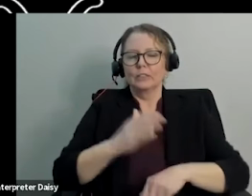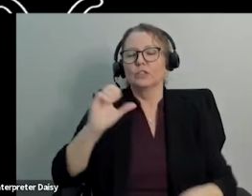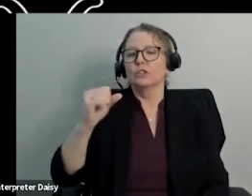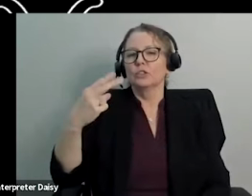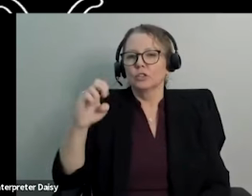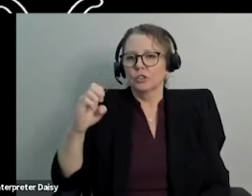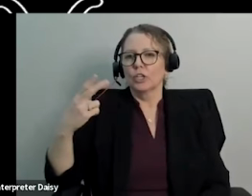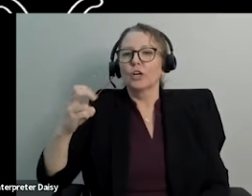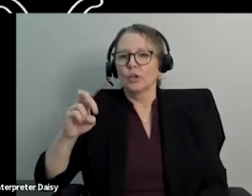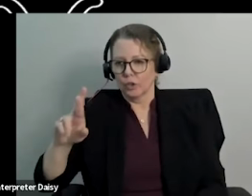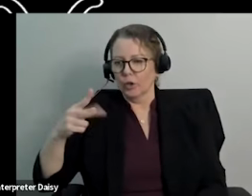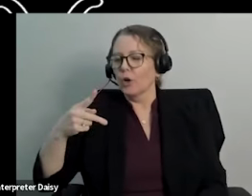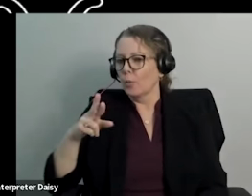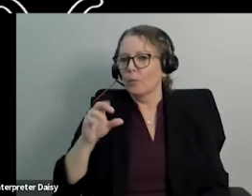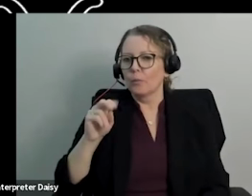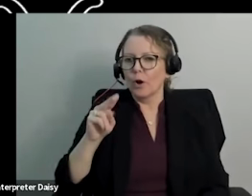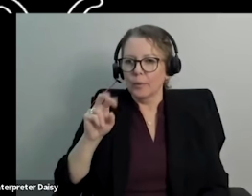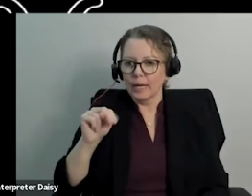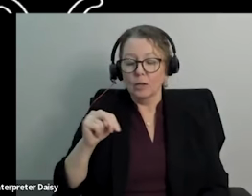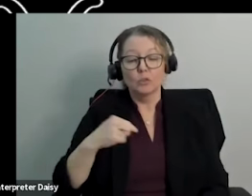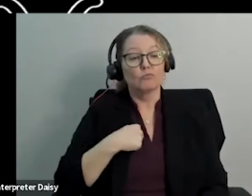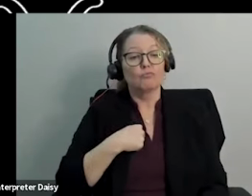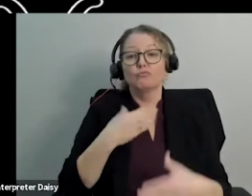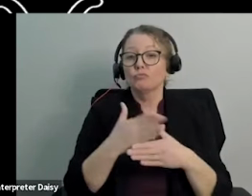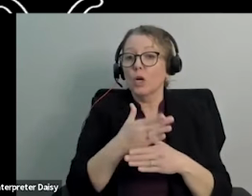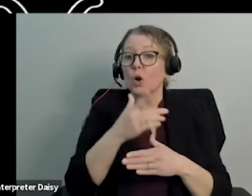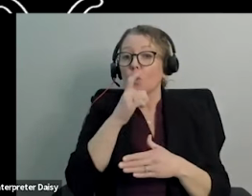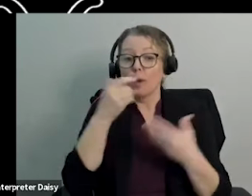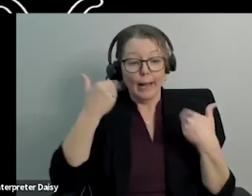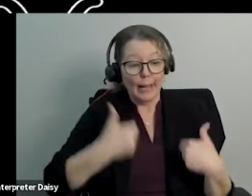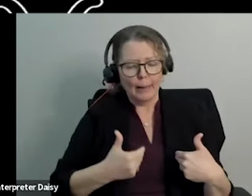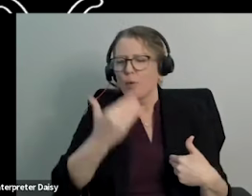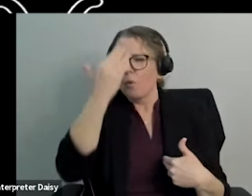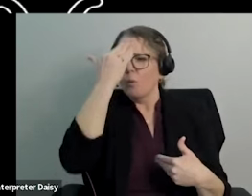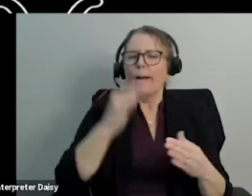And today I am here to share a little bit more about who I am and why accessibility matters to me.